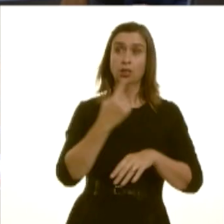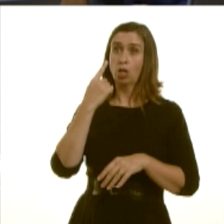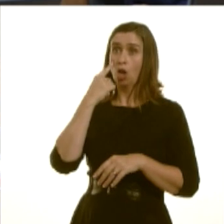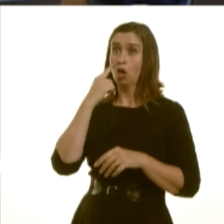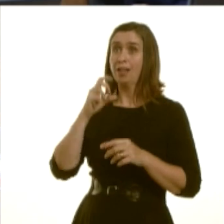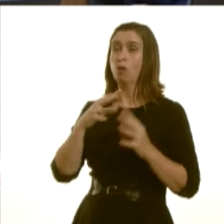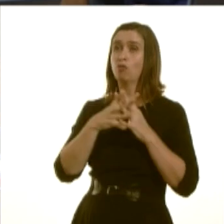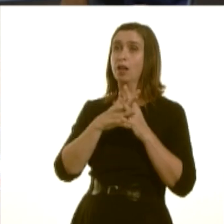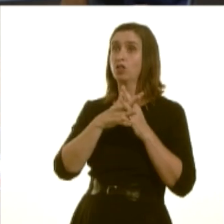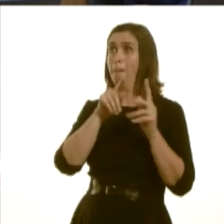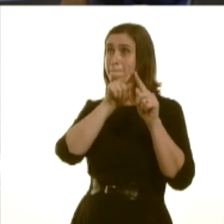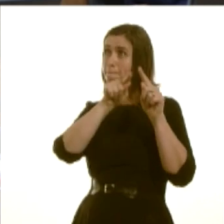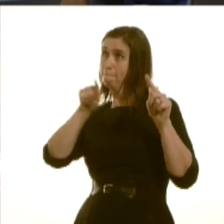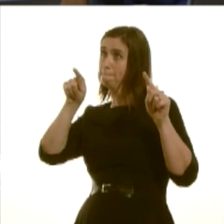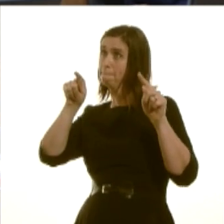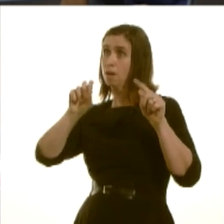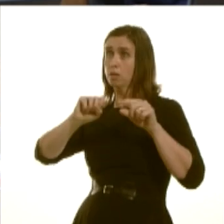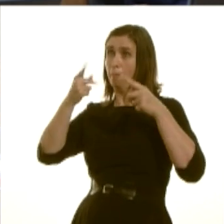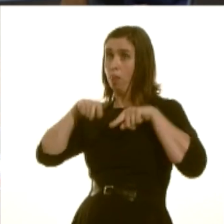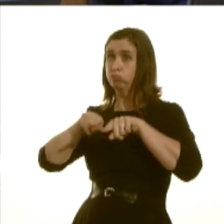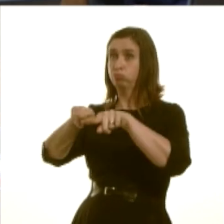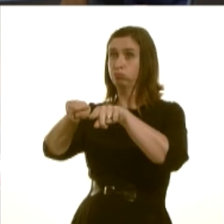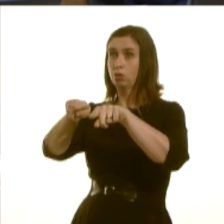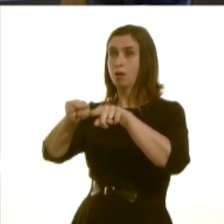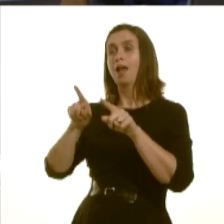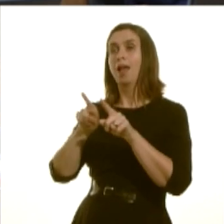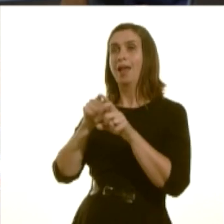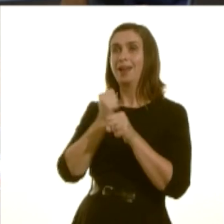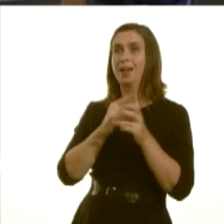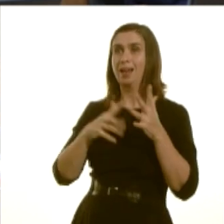Wrexham to Saltney Junction line and at the redoubling at Gowerton, these are all things